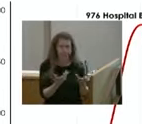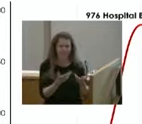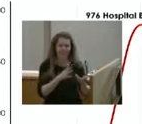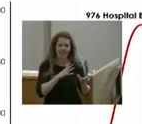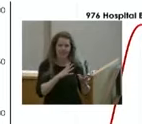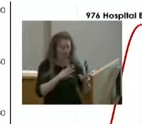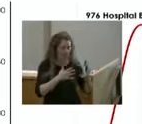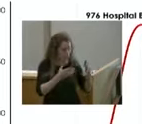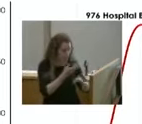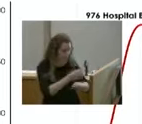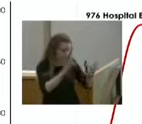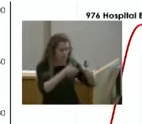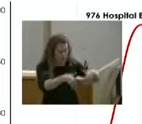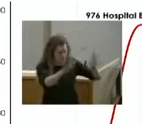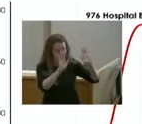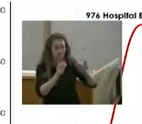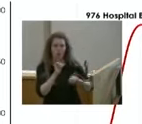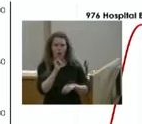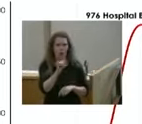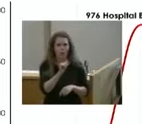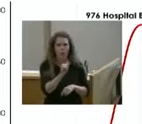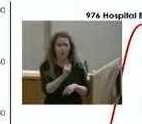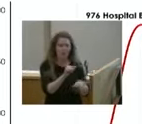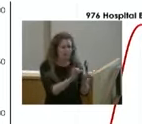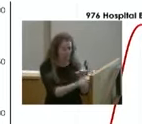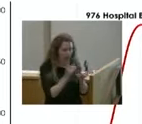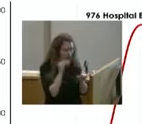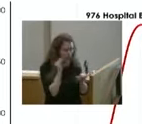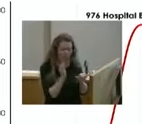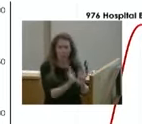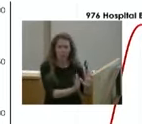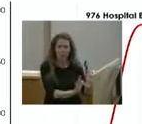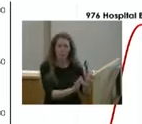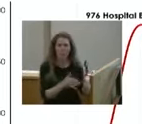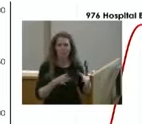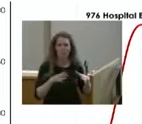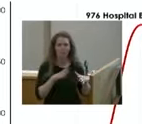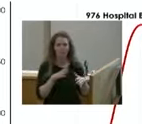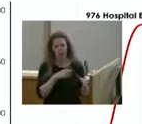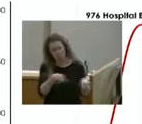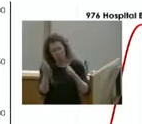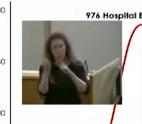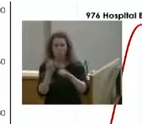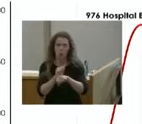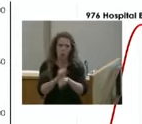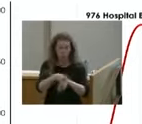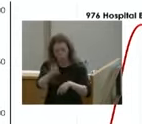setting of, limited testing. And so, as we talk about modifying the orders, it's